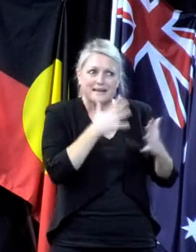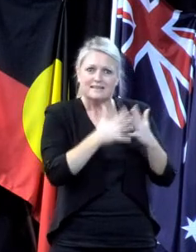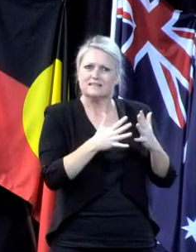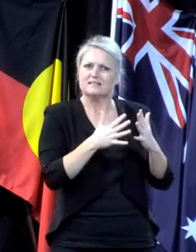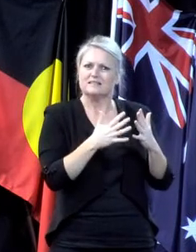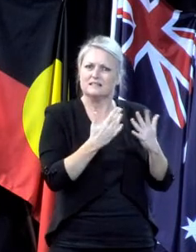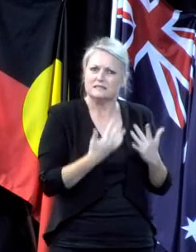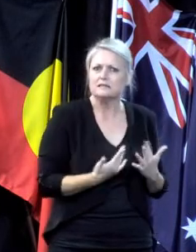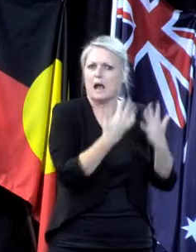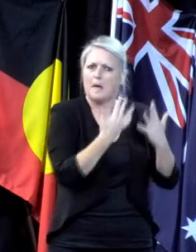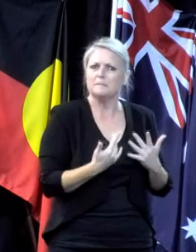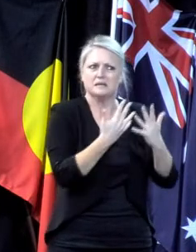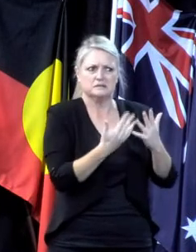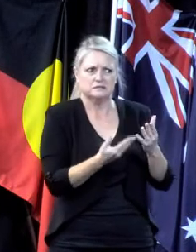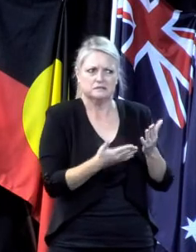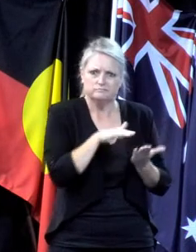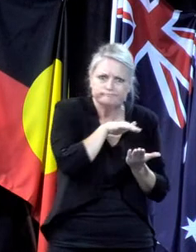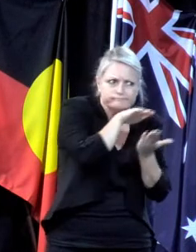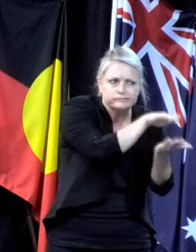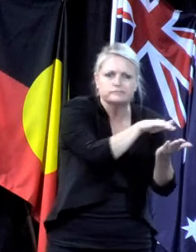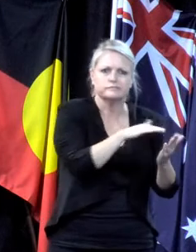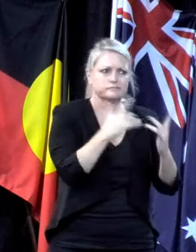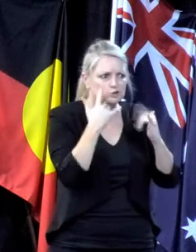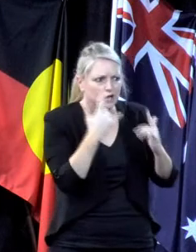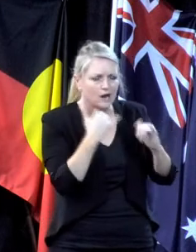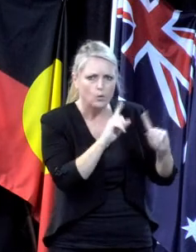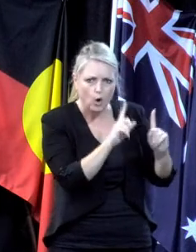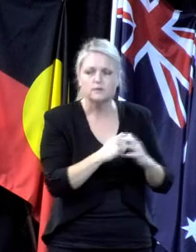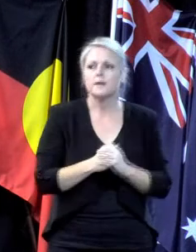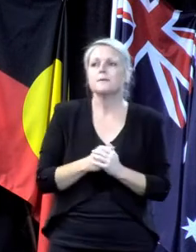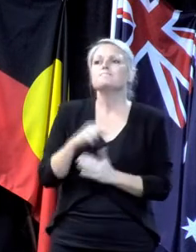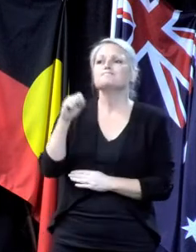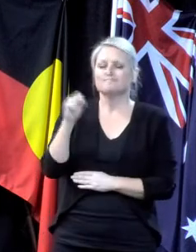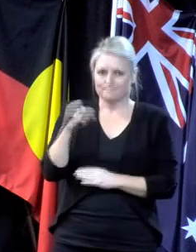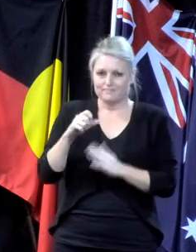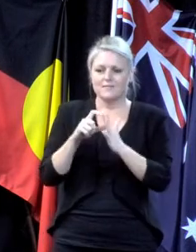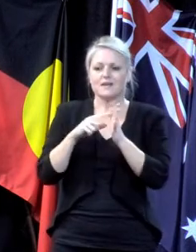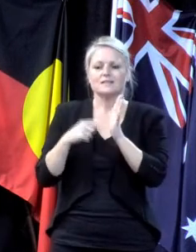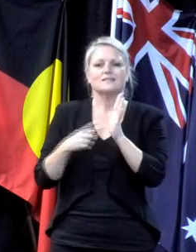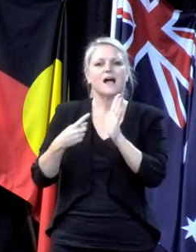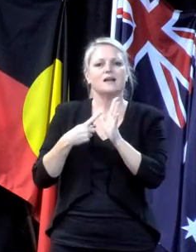It’s a... It definitely looks at hard data. Datasets are available ranging from everything